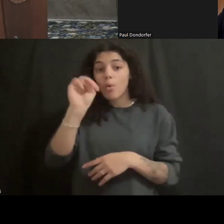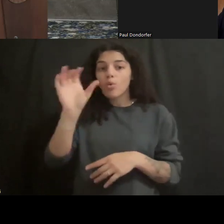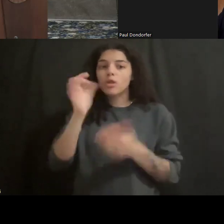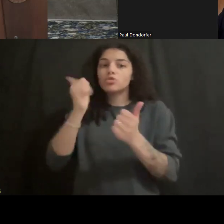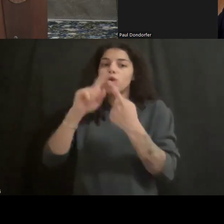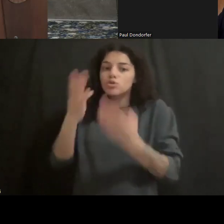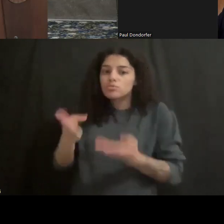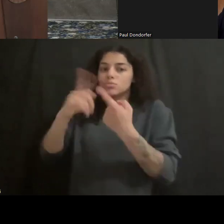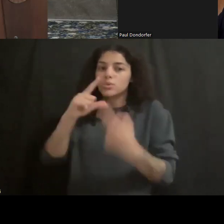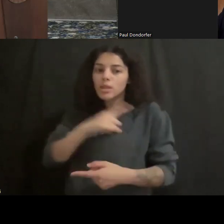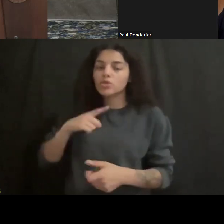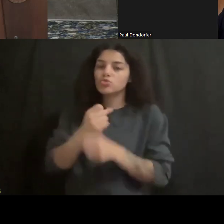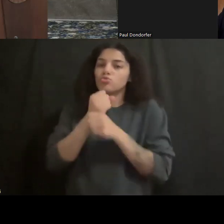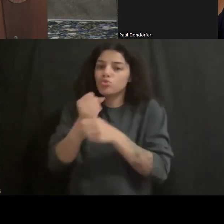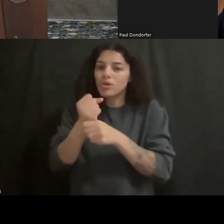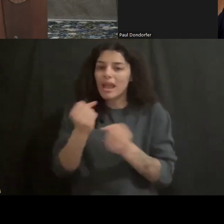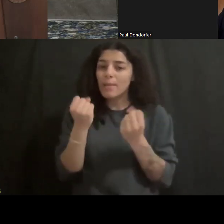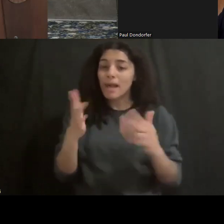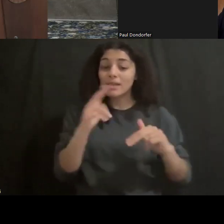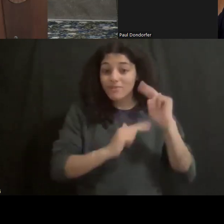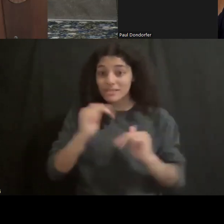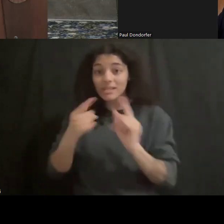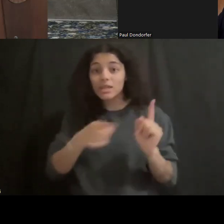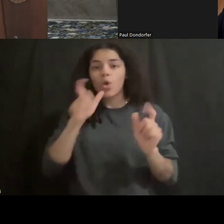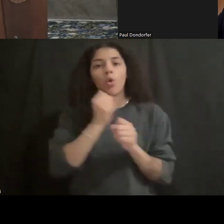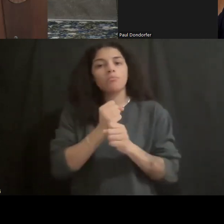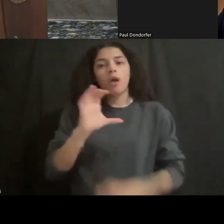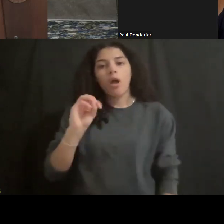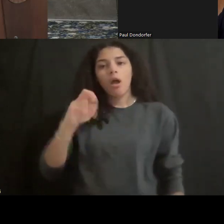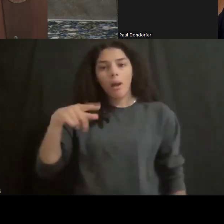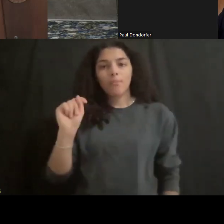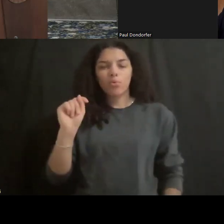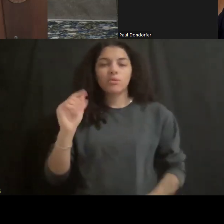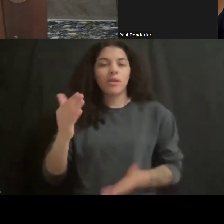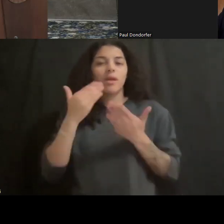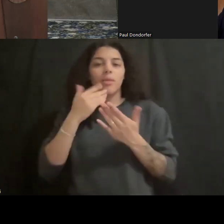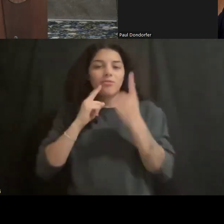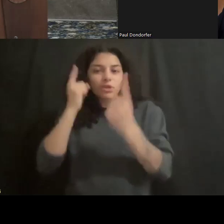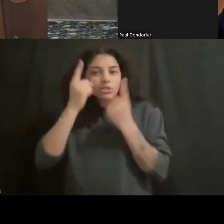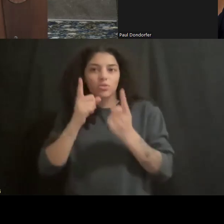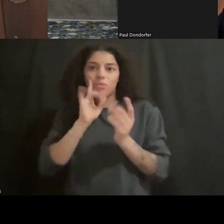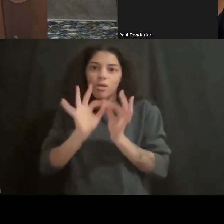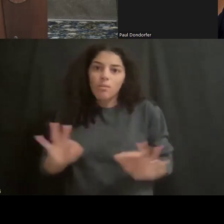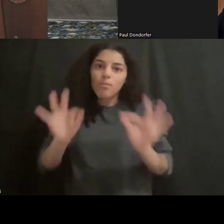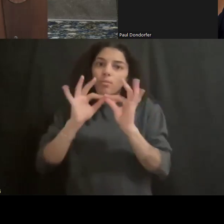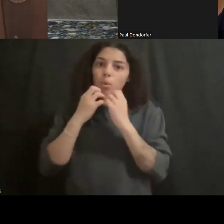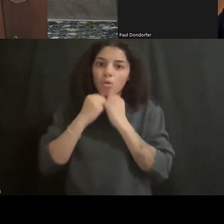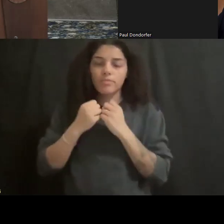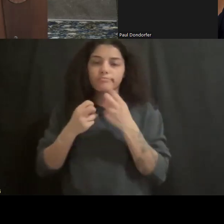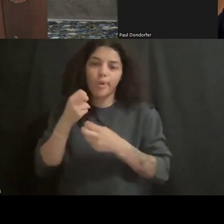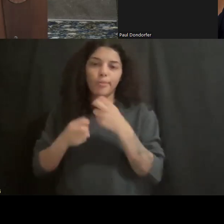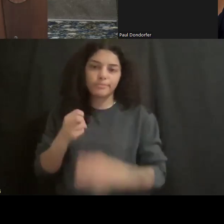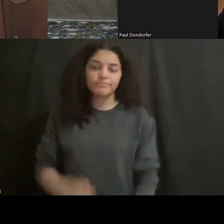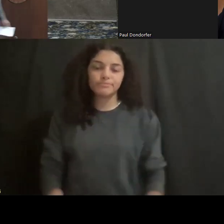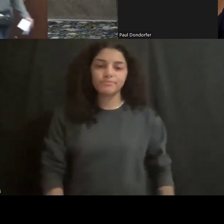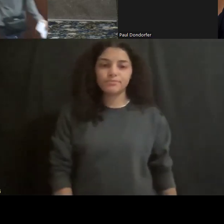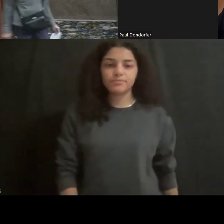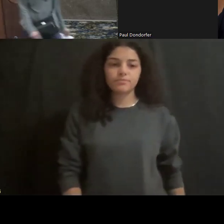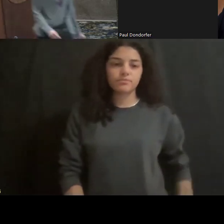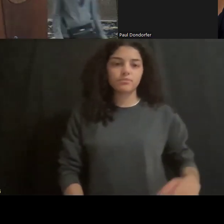composting facilities within the county Thank you for your consideration of this important matter